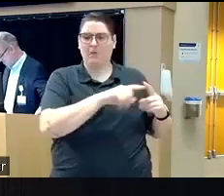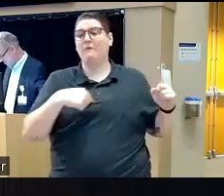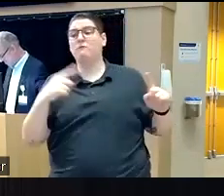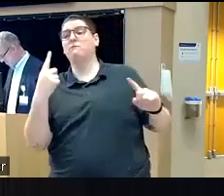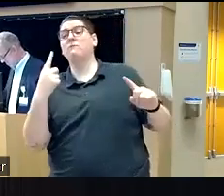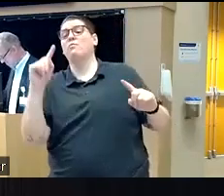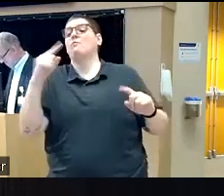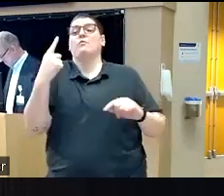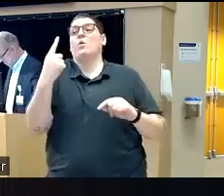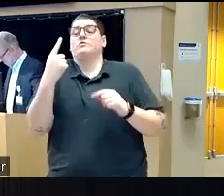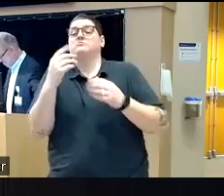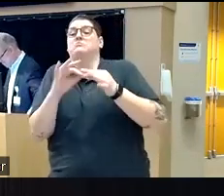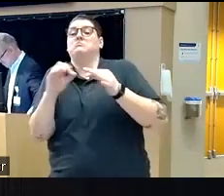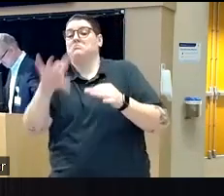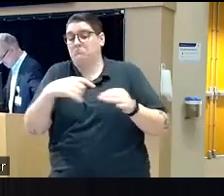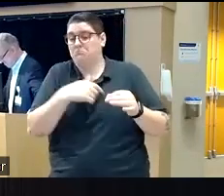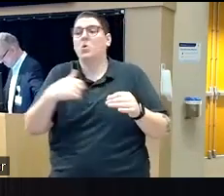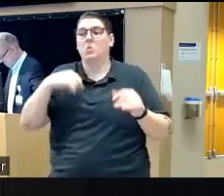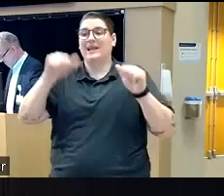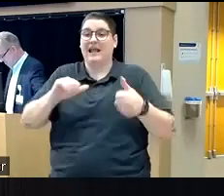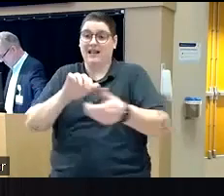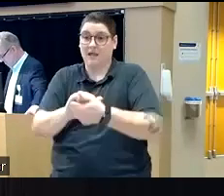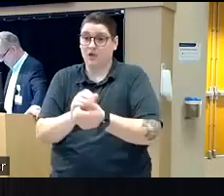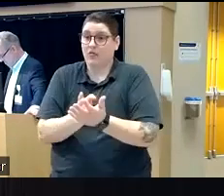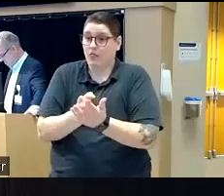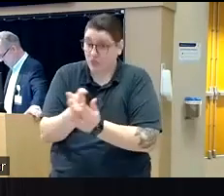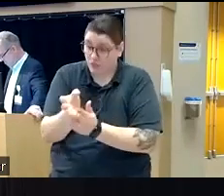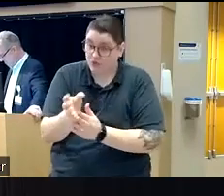um collaborate with community-based organizations is by being a ccbhc